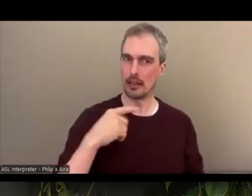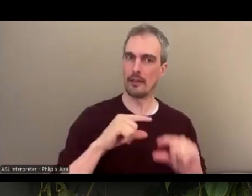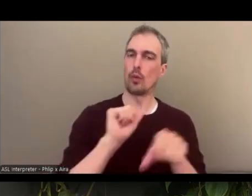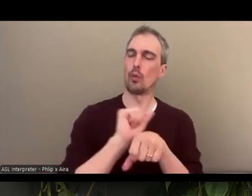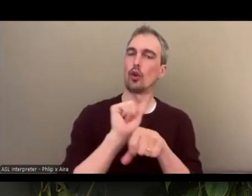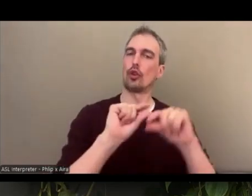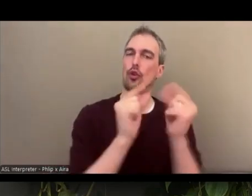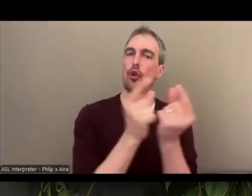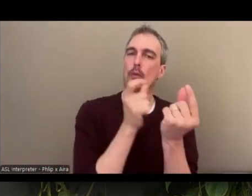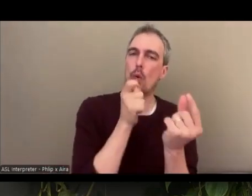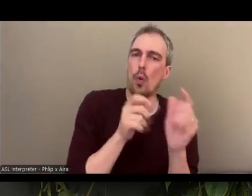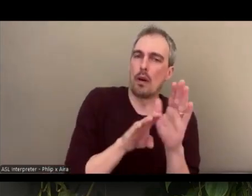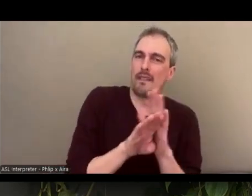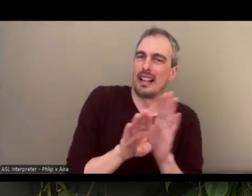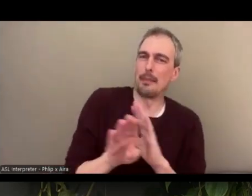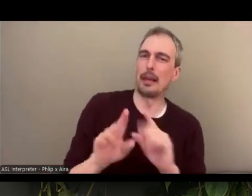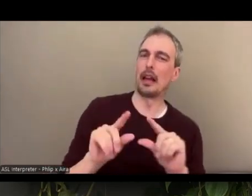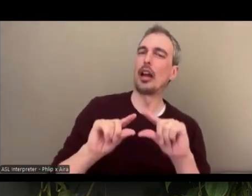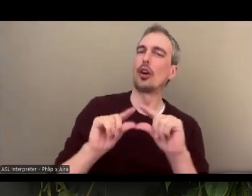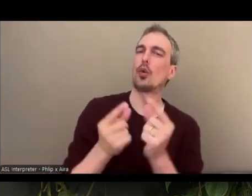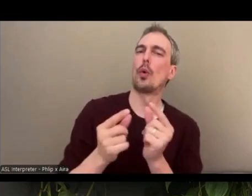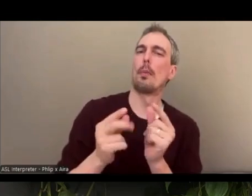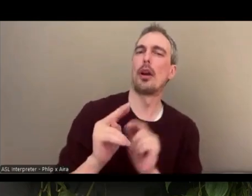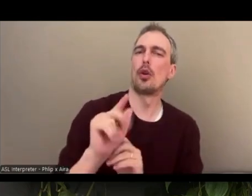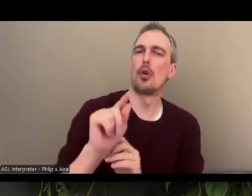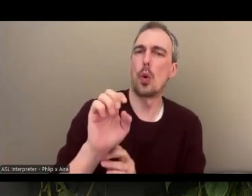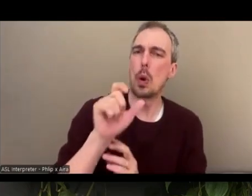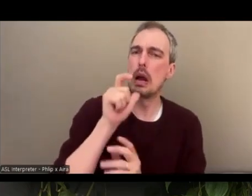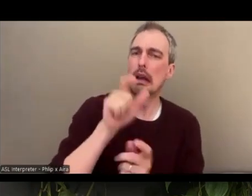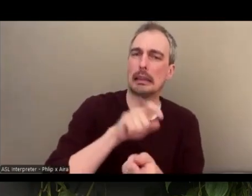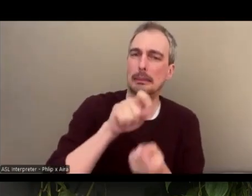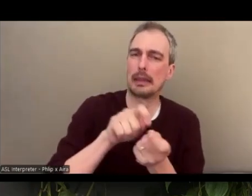what's called a group note. It's not a specification, exactly. But an accessibility maturity model.